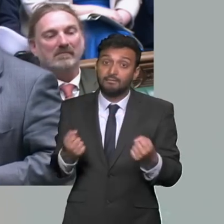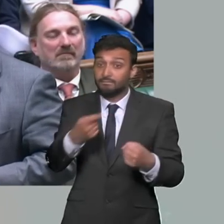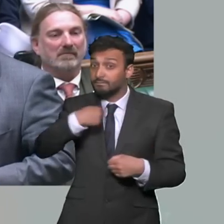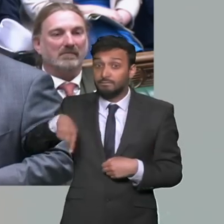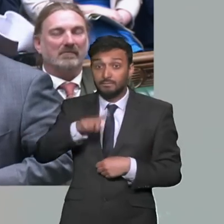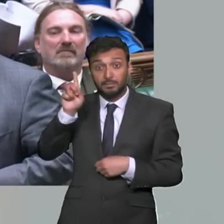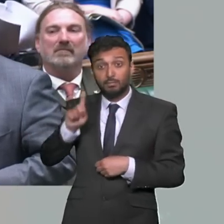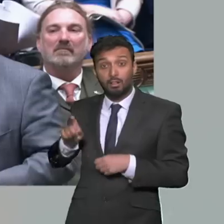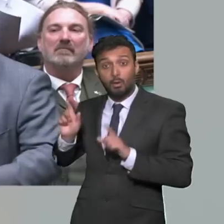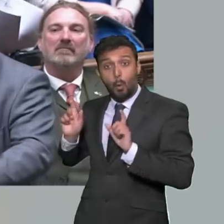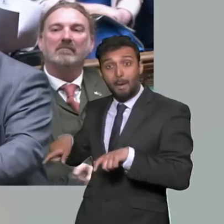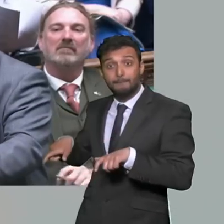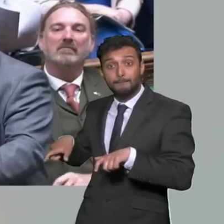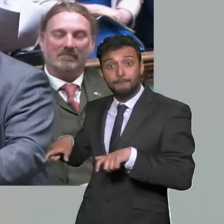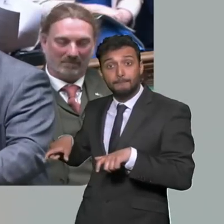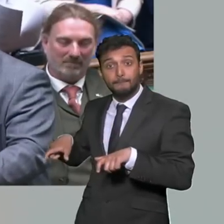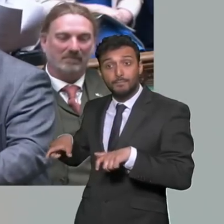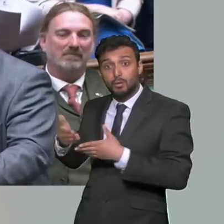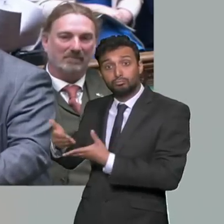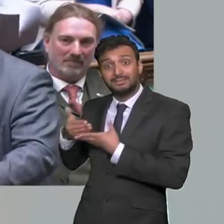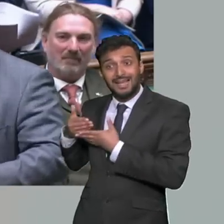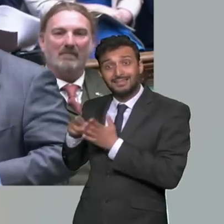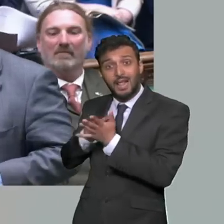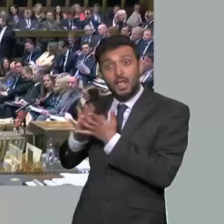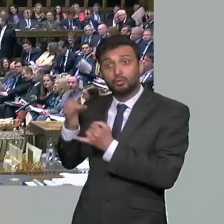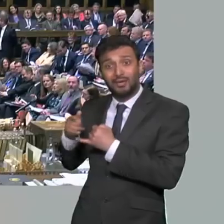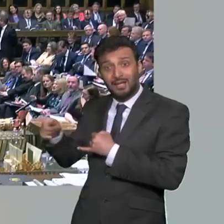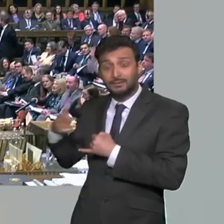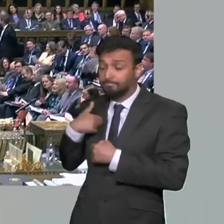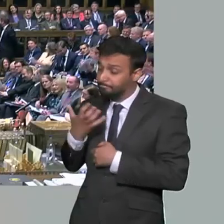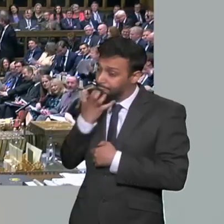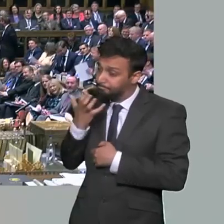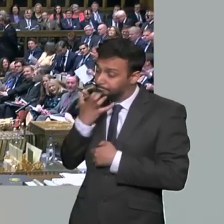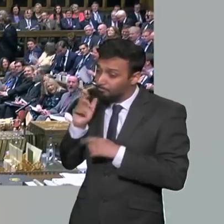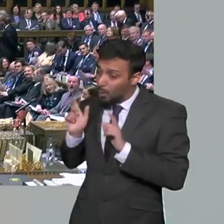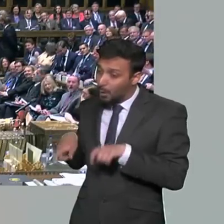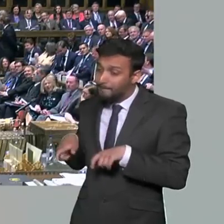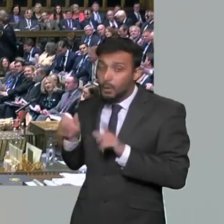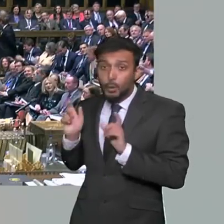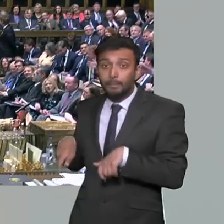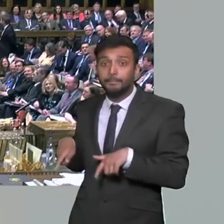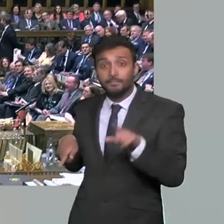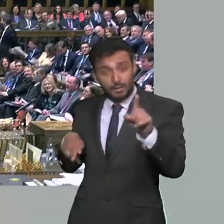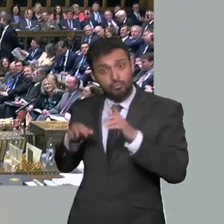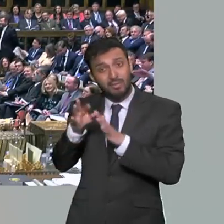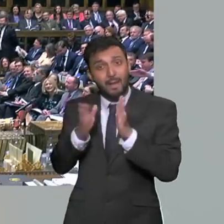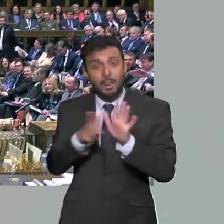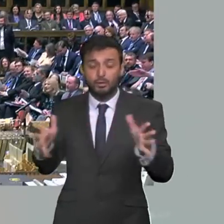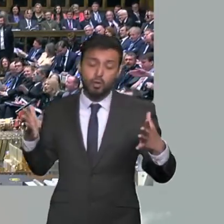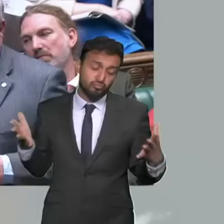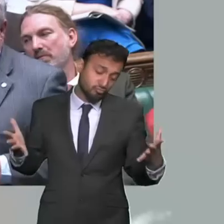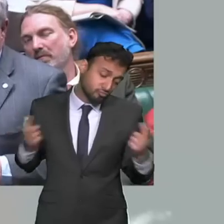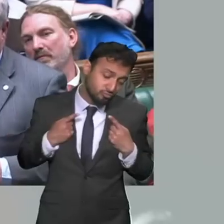and debauchery that makes a mockery of the gut-wrenching sacrifices that each and every